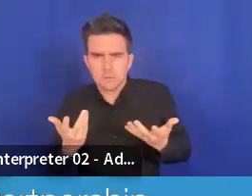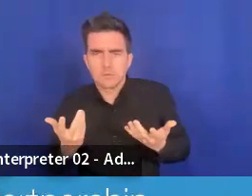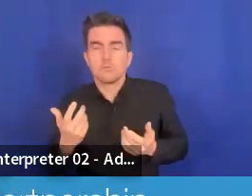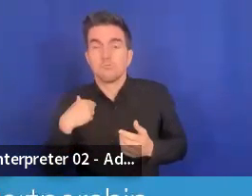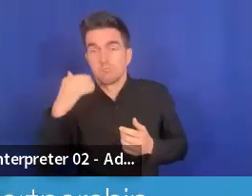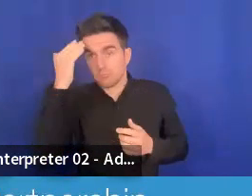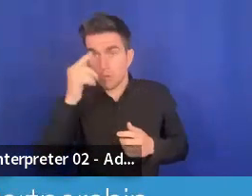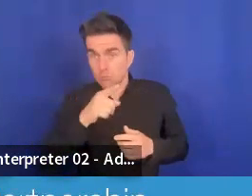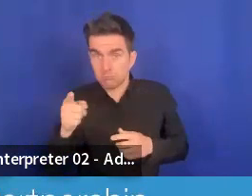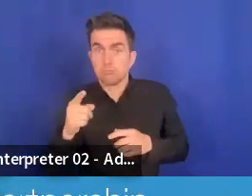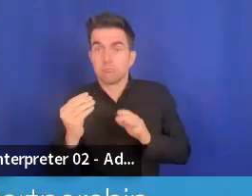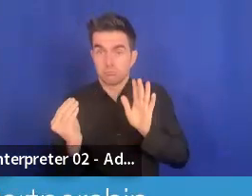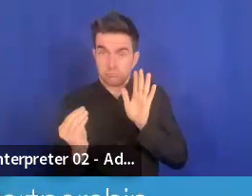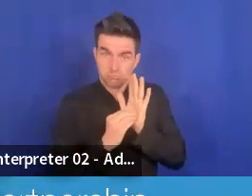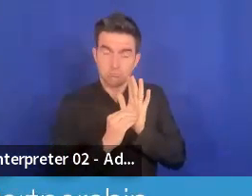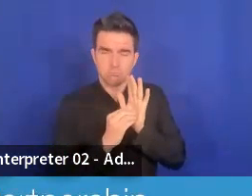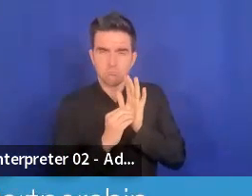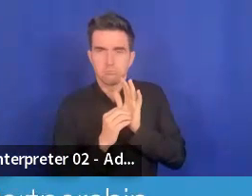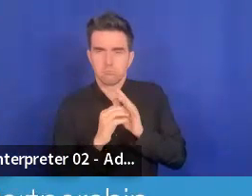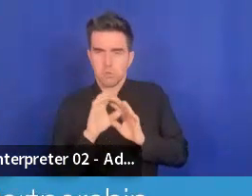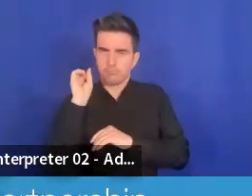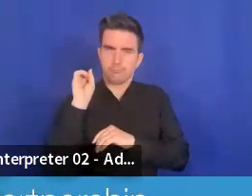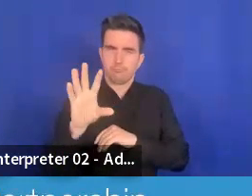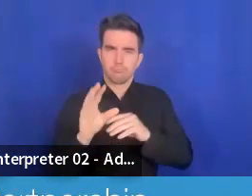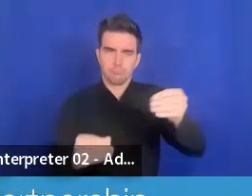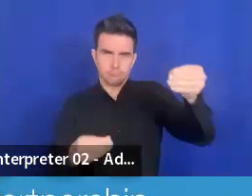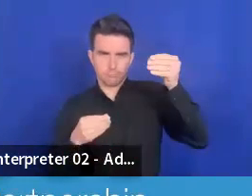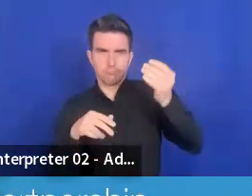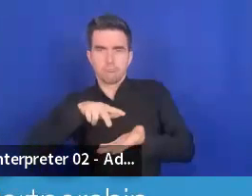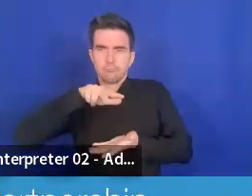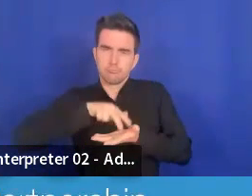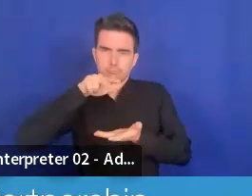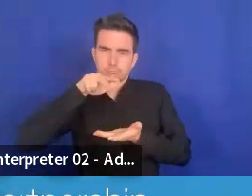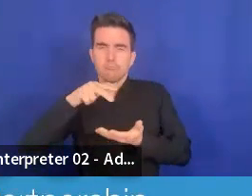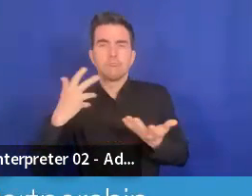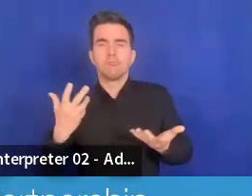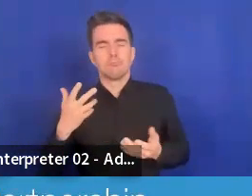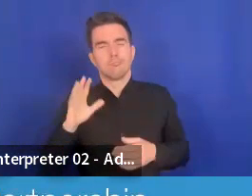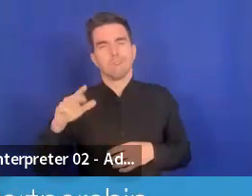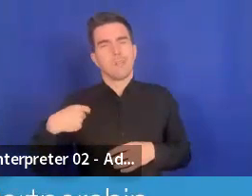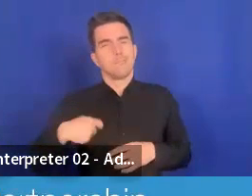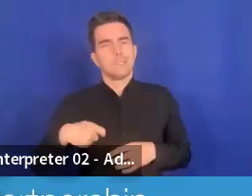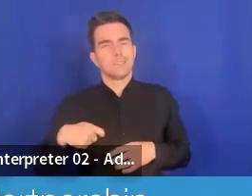from the President of the General Assembly, so that is proof if you need a visa later